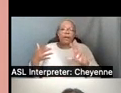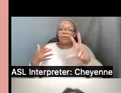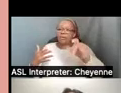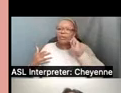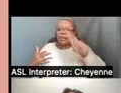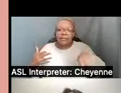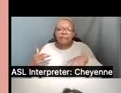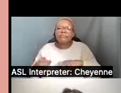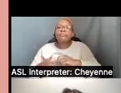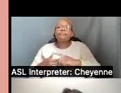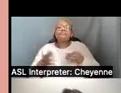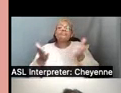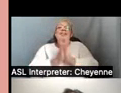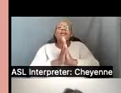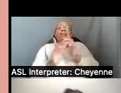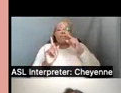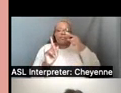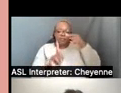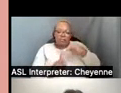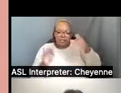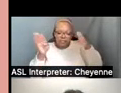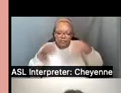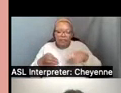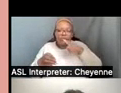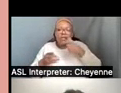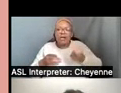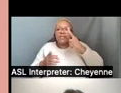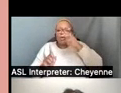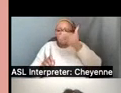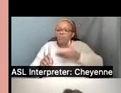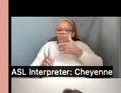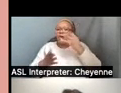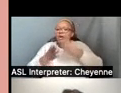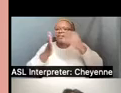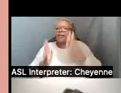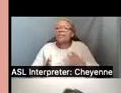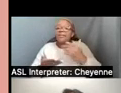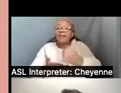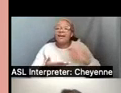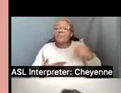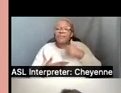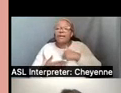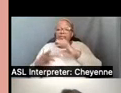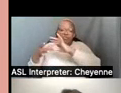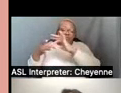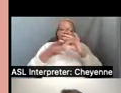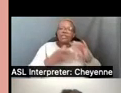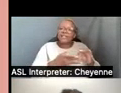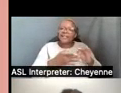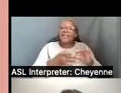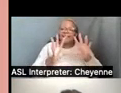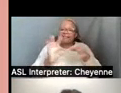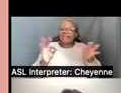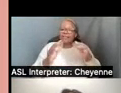This is more of an understanding as who you are as artist.